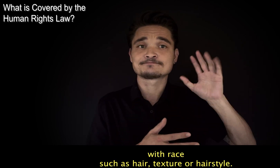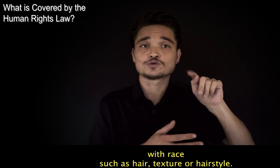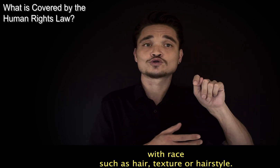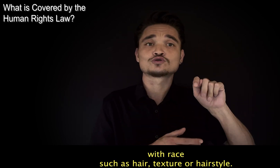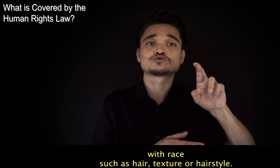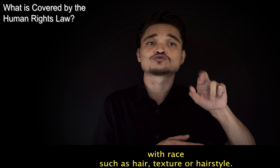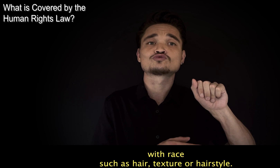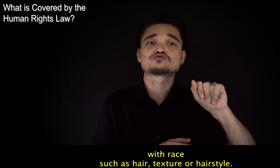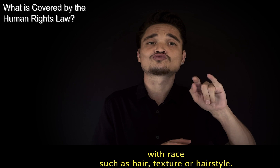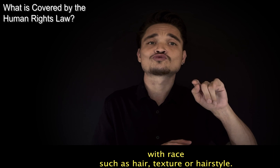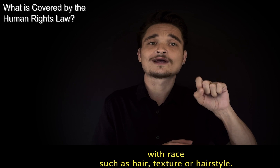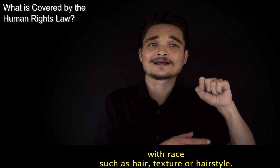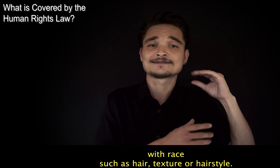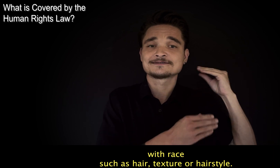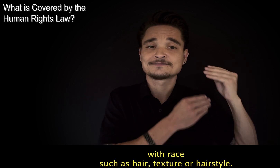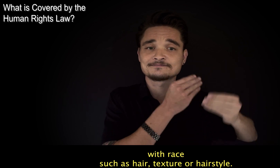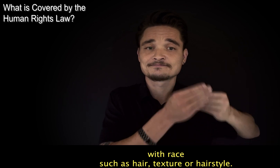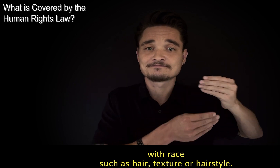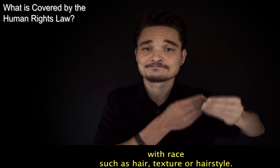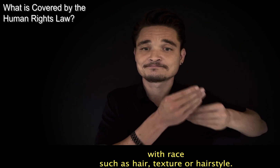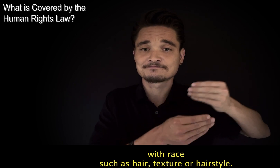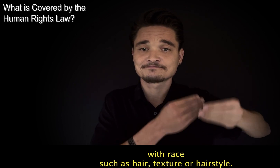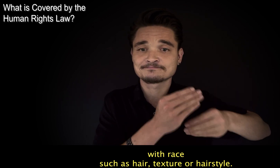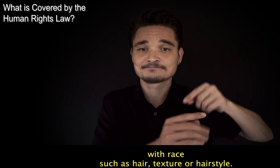with race such as hair, texture or hairstyle.